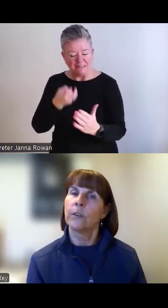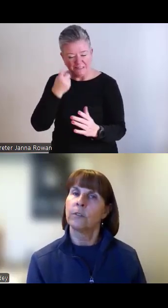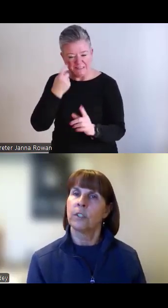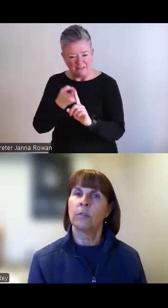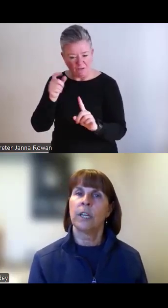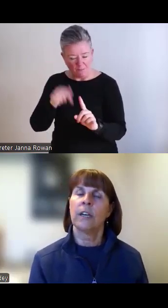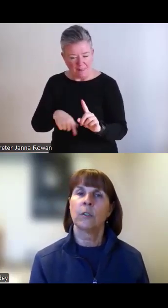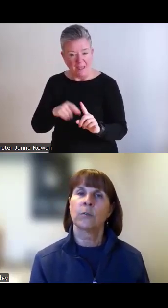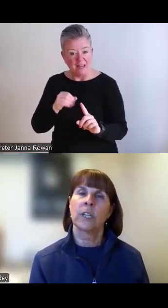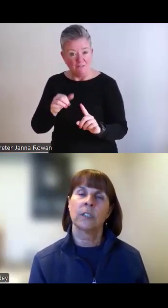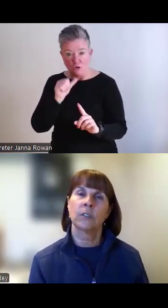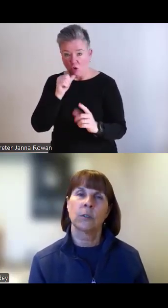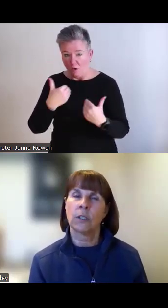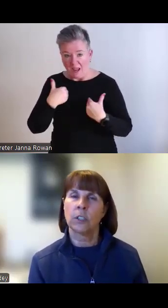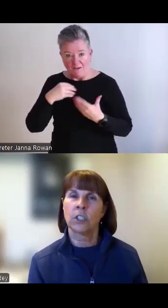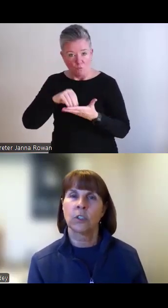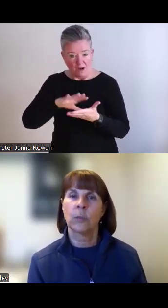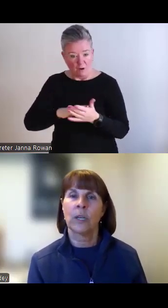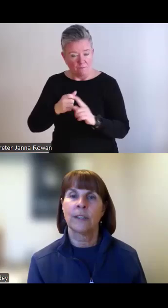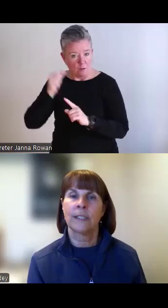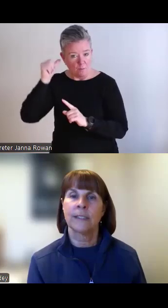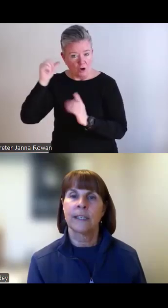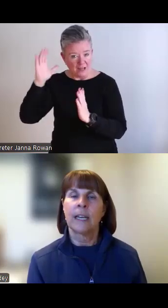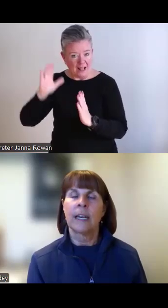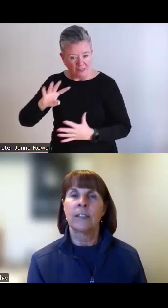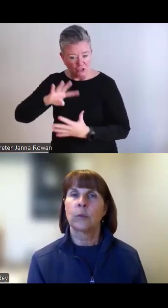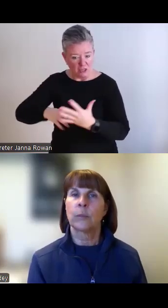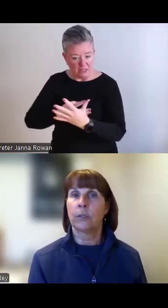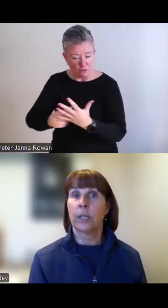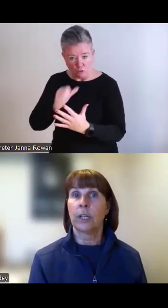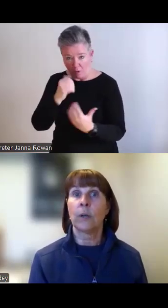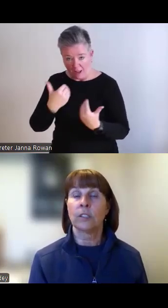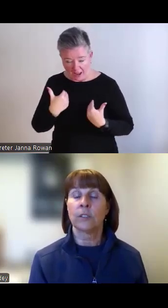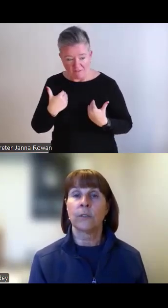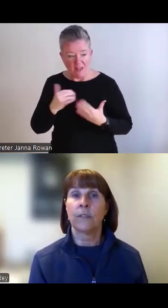or if you don't have those records or aren't sure about this, this would be a great question